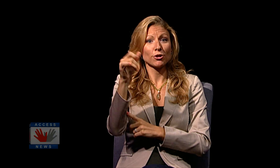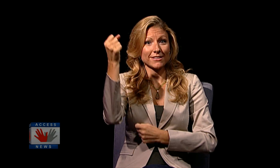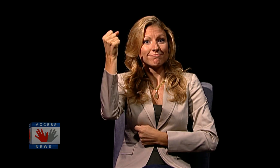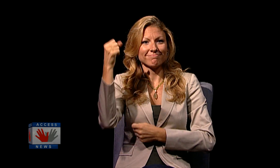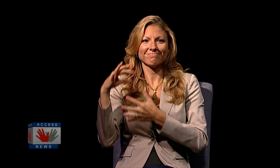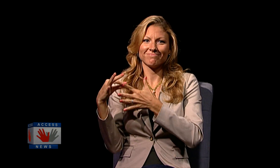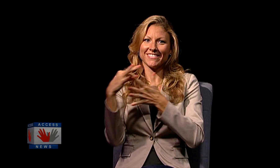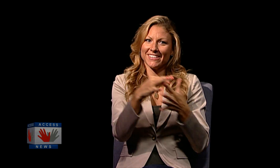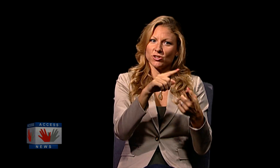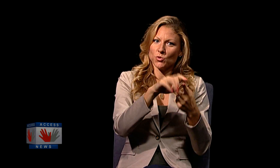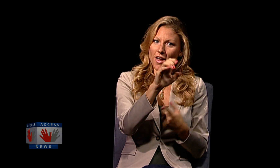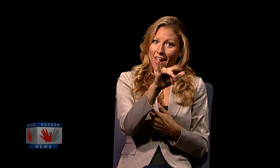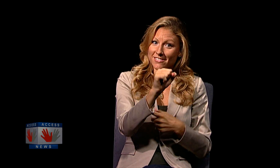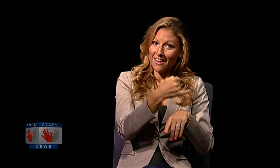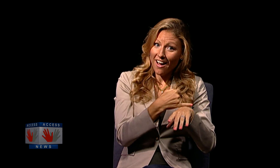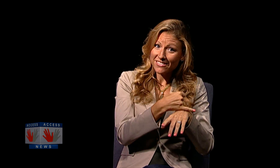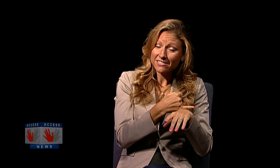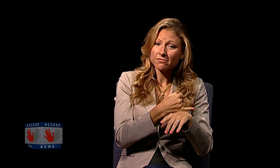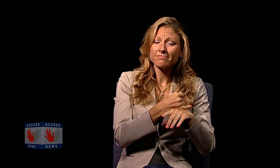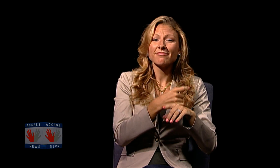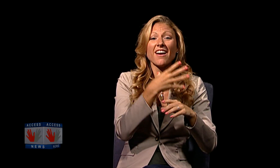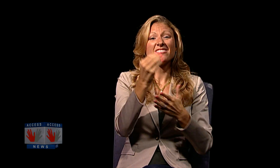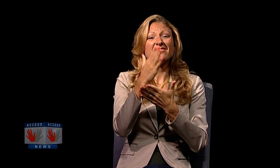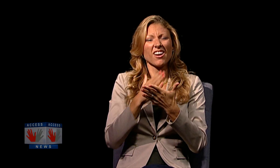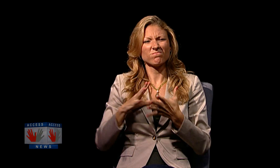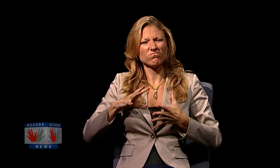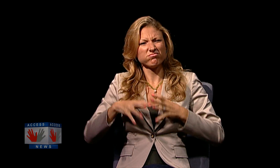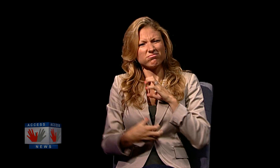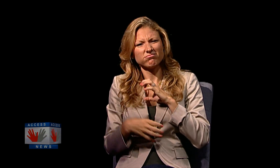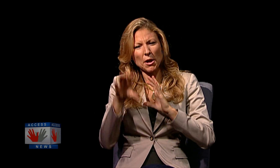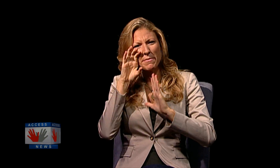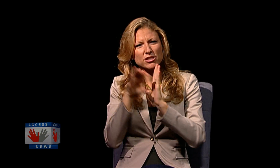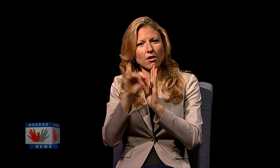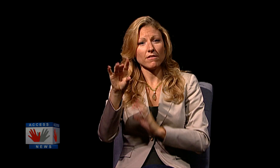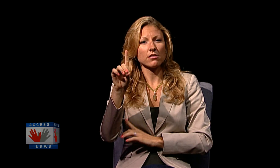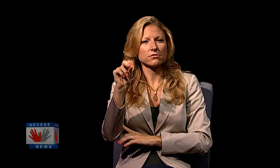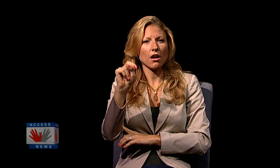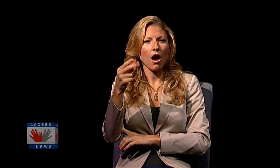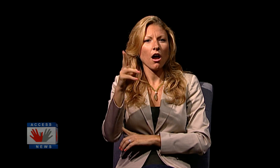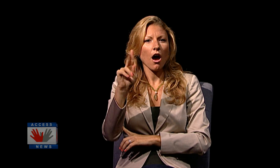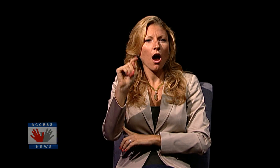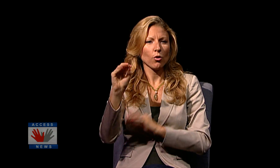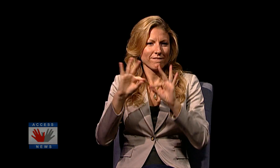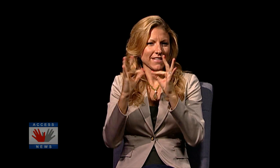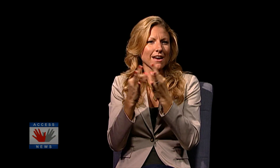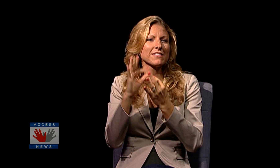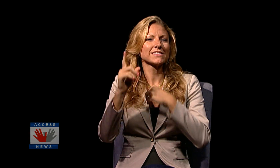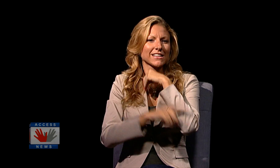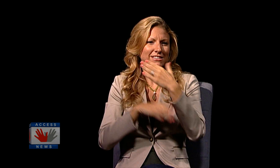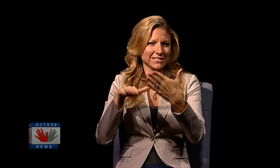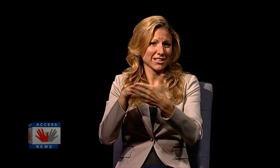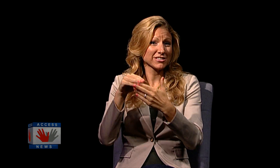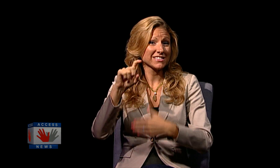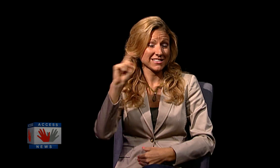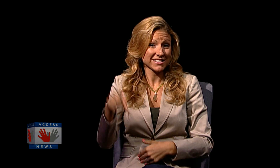LEADING TO ELLIS ISLAND, TO GUT-WRENCHING IMAGES OF THE HUTTO FAMILY DETENTION CENTER IN TEXAS.